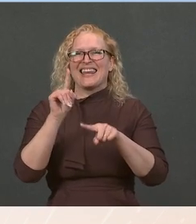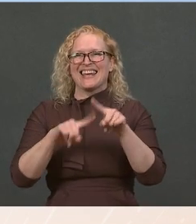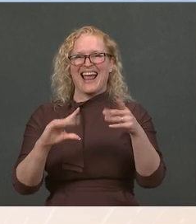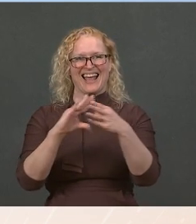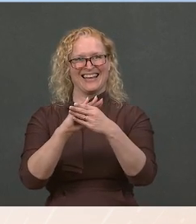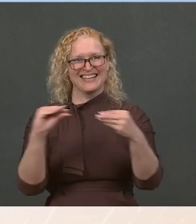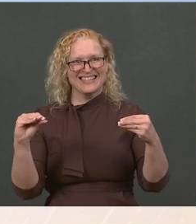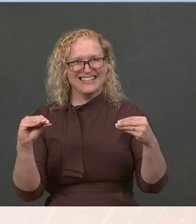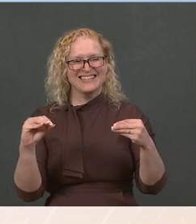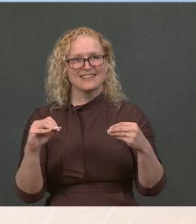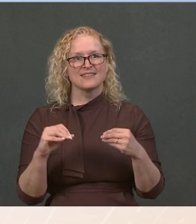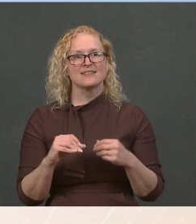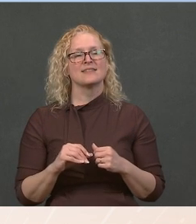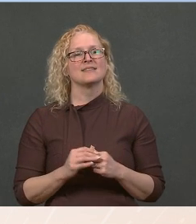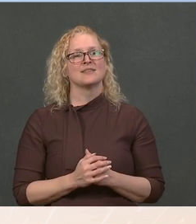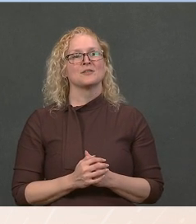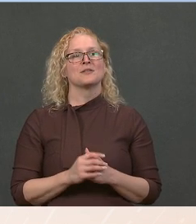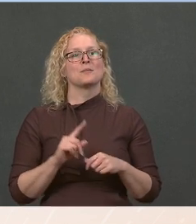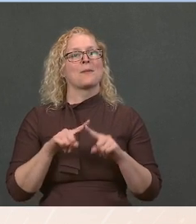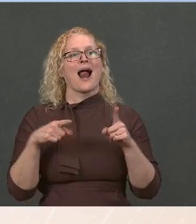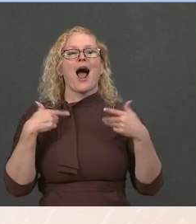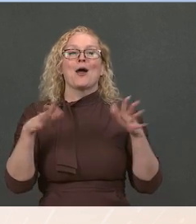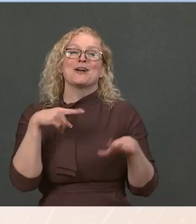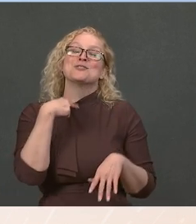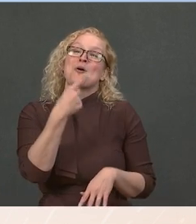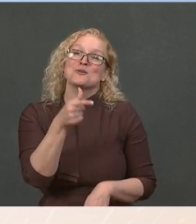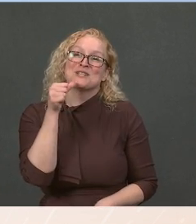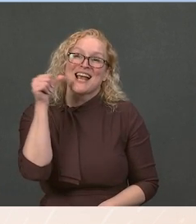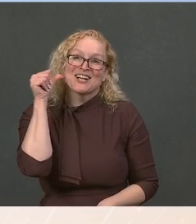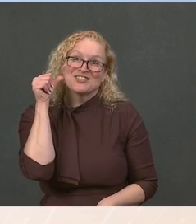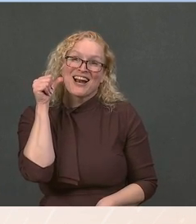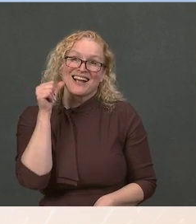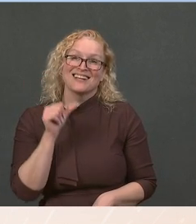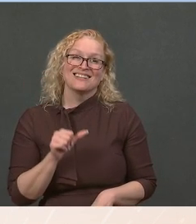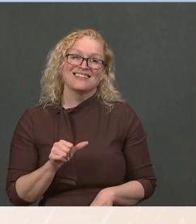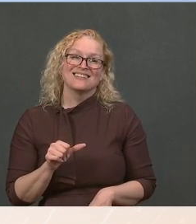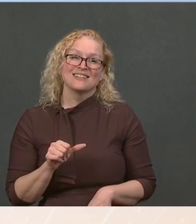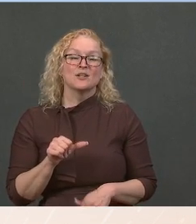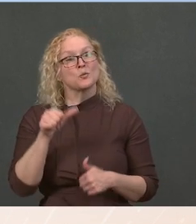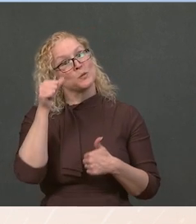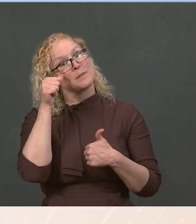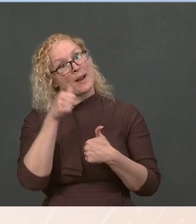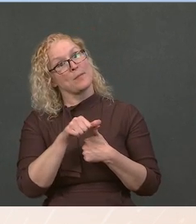But, you know, I said this to you yesterday, Peter: One of the things that we have to remember, what -- why we're in this place that --